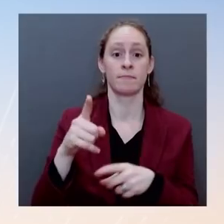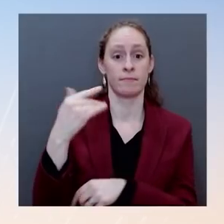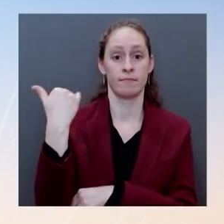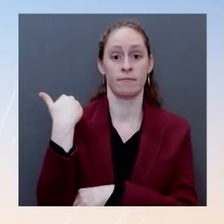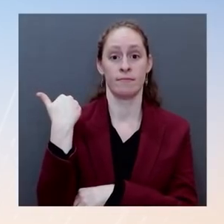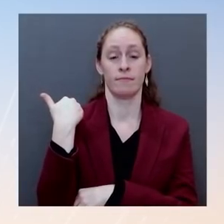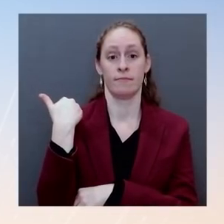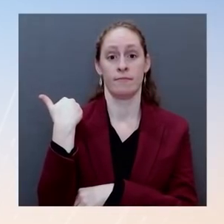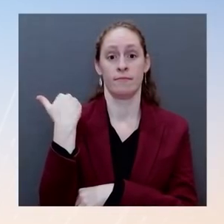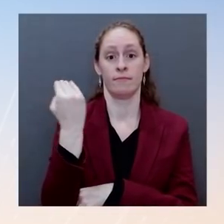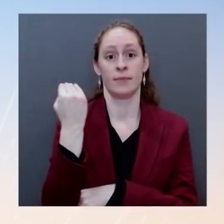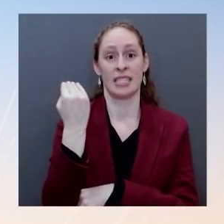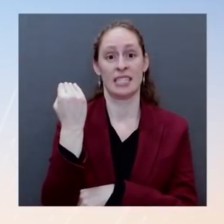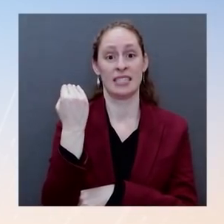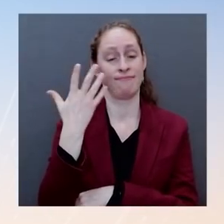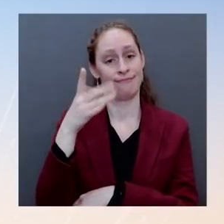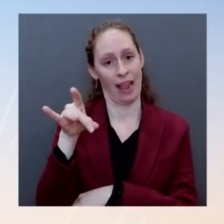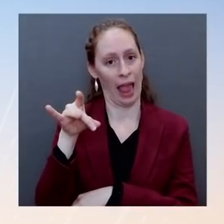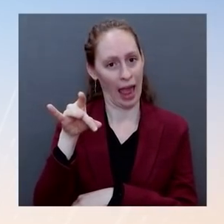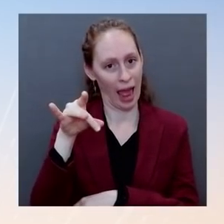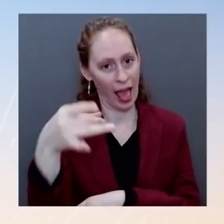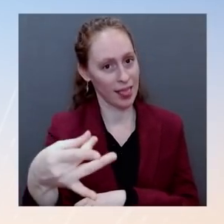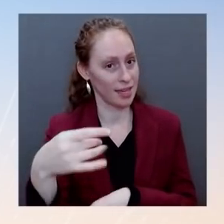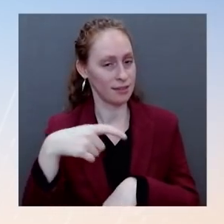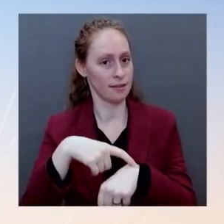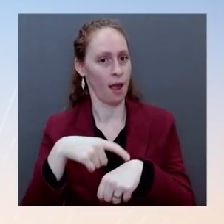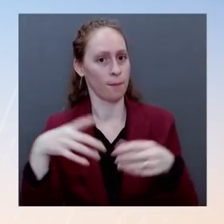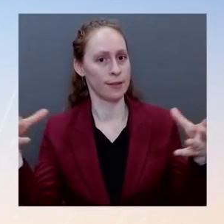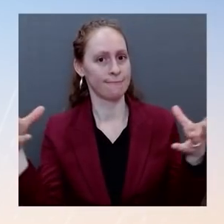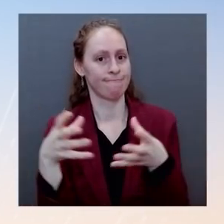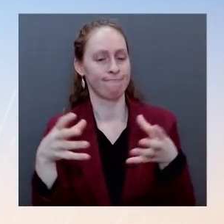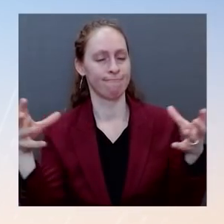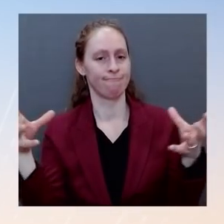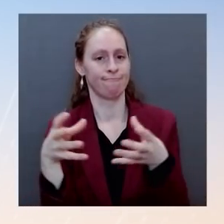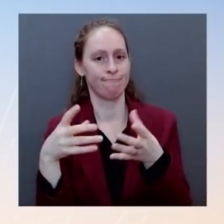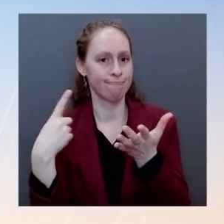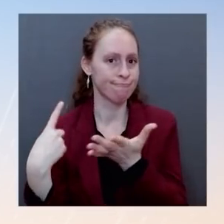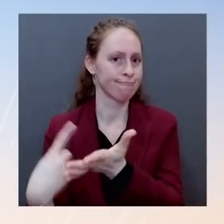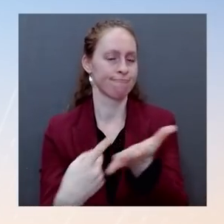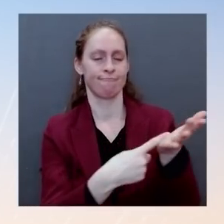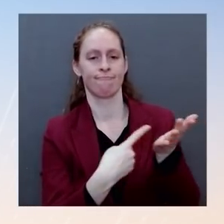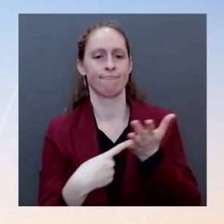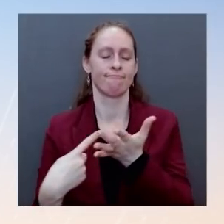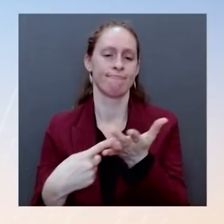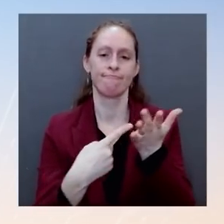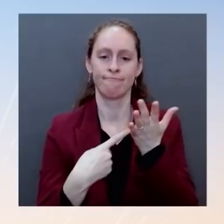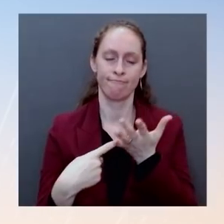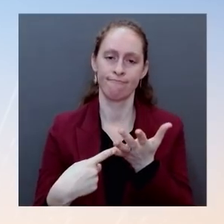and those are ongoing. And what we're looking at and how -- what we'd like to remind the public of